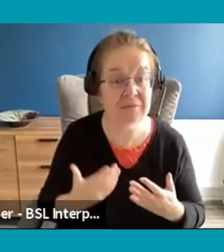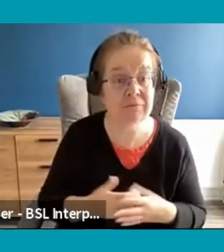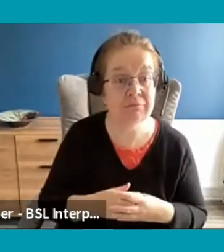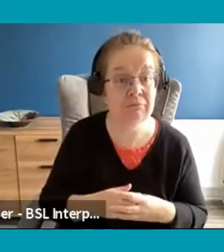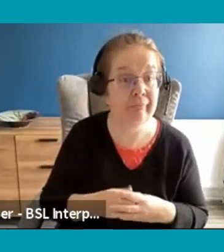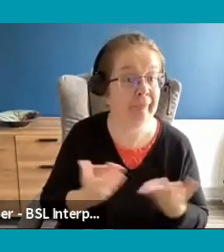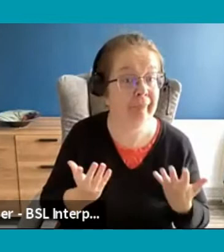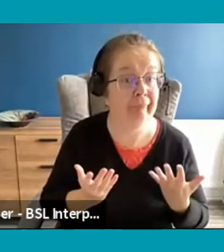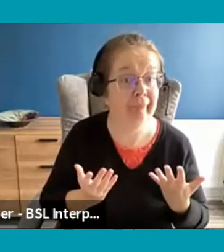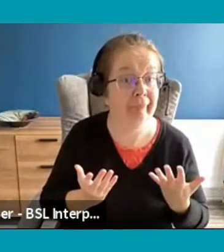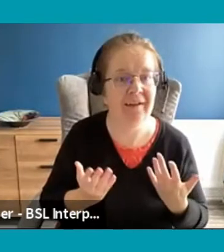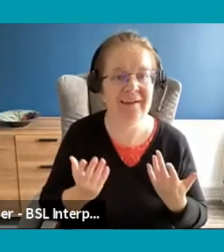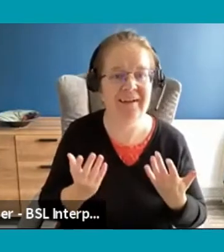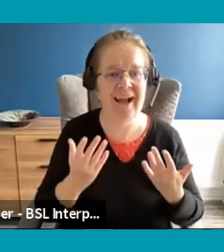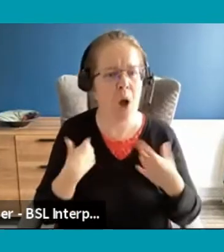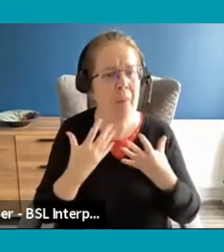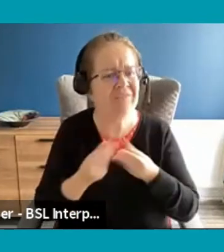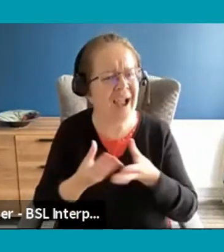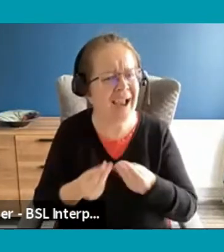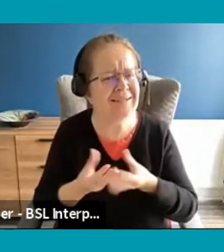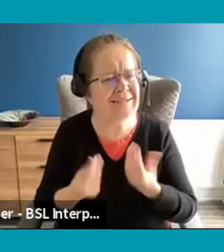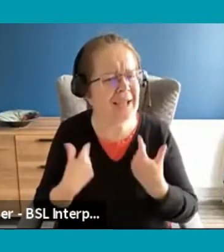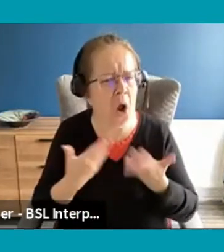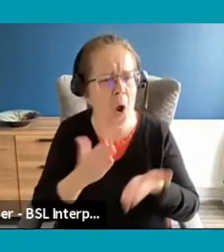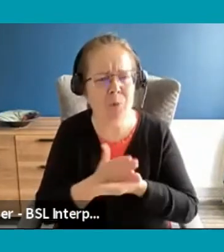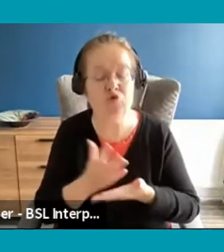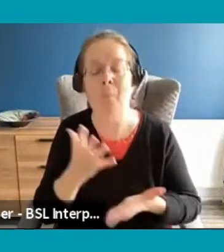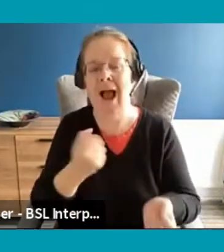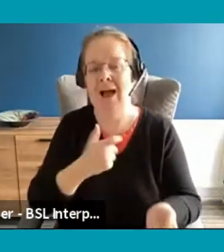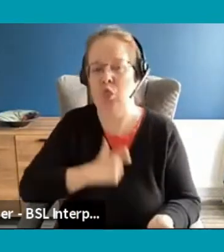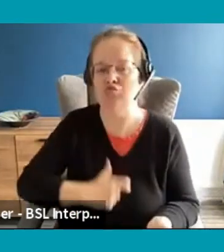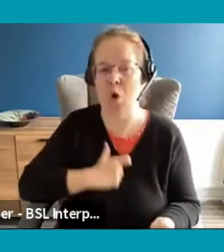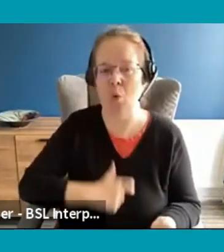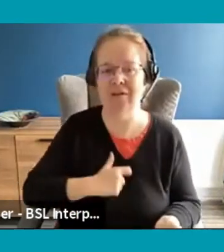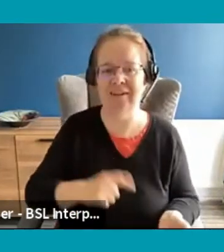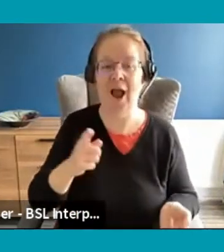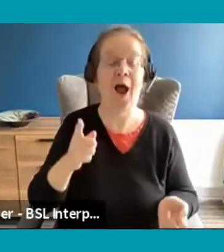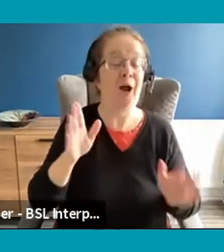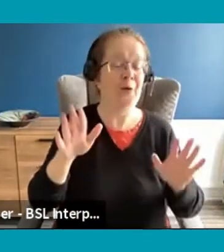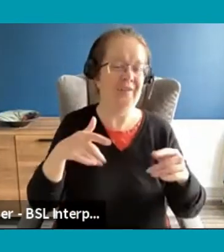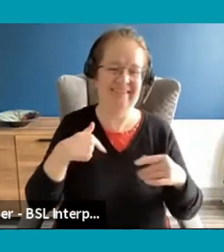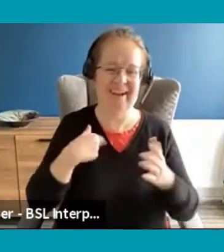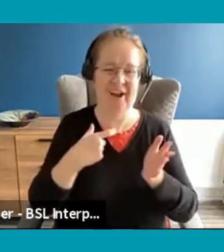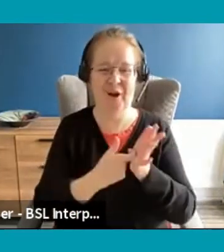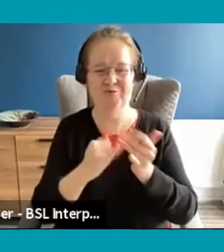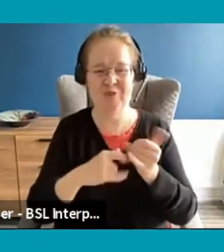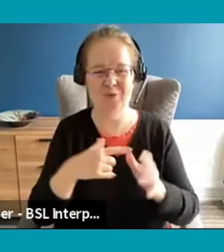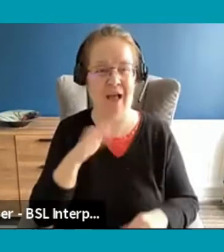I don't know if we got any vacancies at the moment, but we do have those roles. That's when I was just about to. I was just about to defer to Katie Katie.